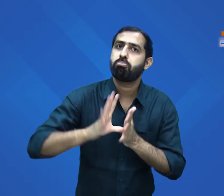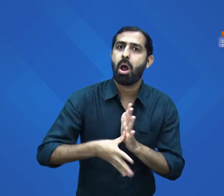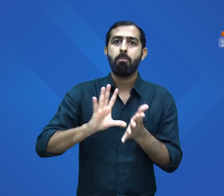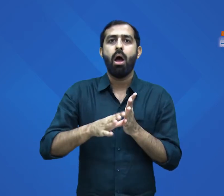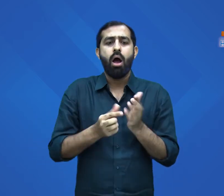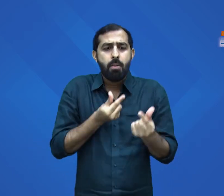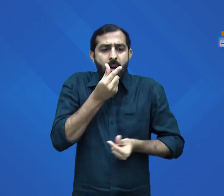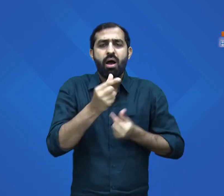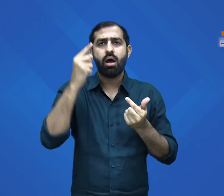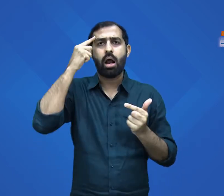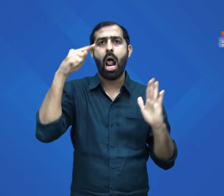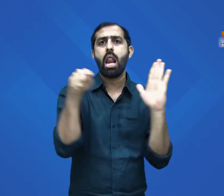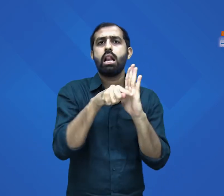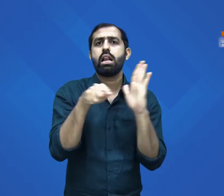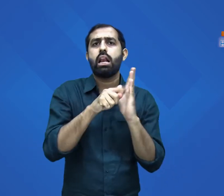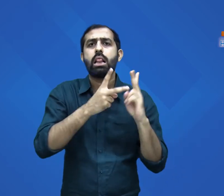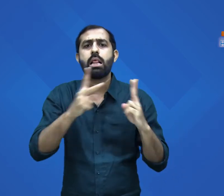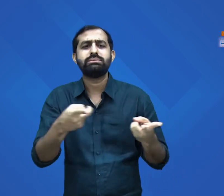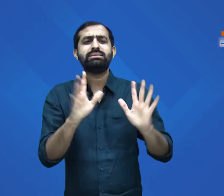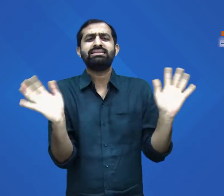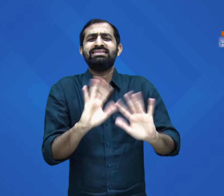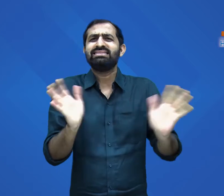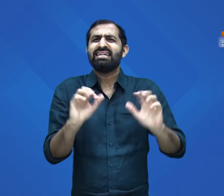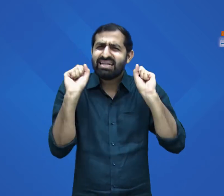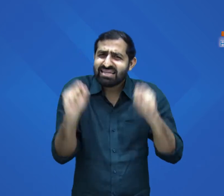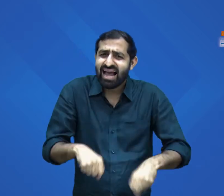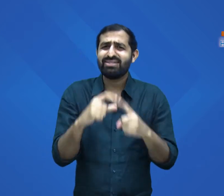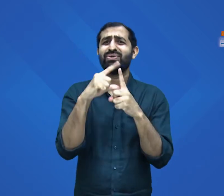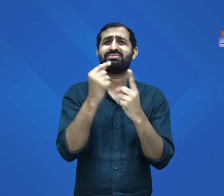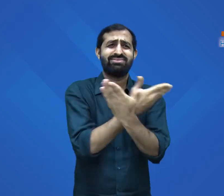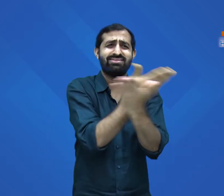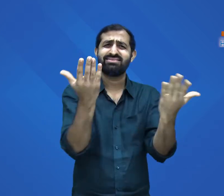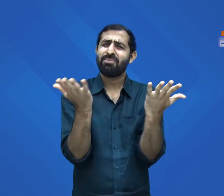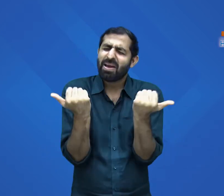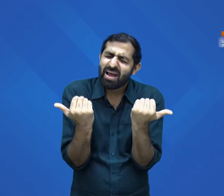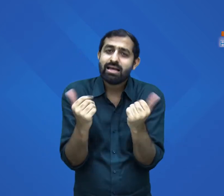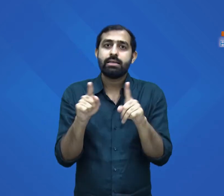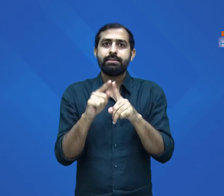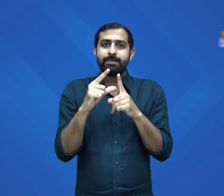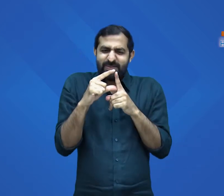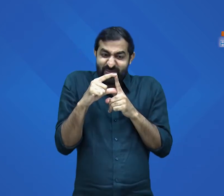that they cannot do anything. Negative thoughts always come in their minds. Everyone has the potential